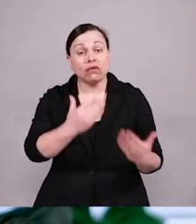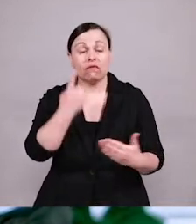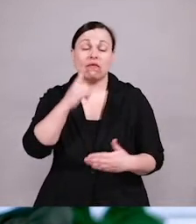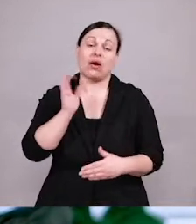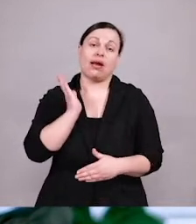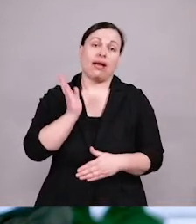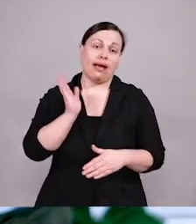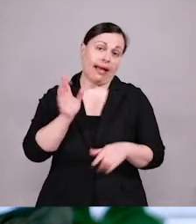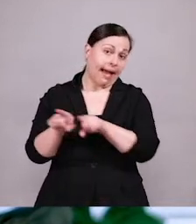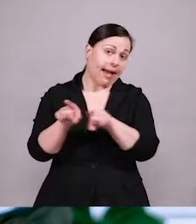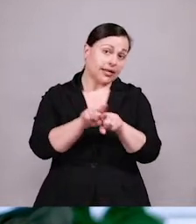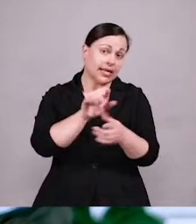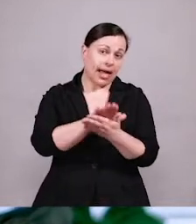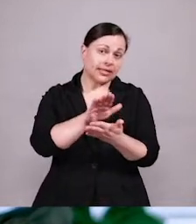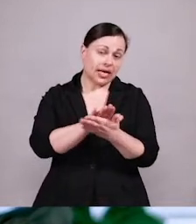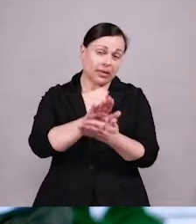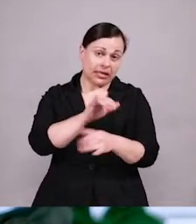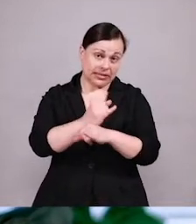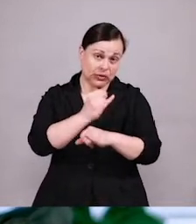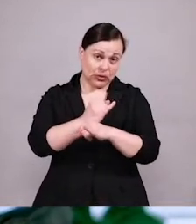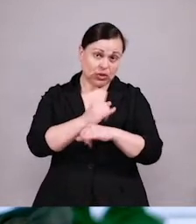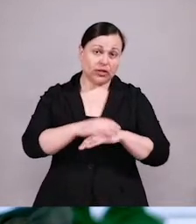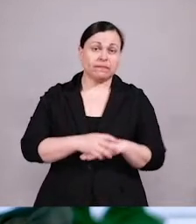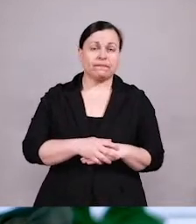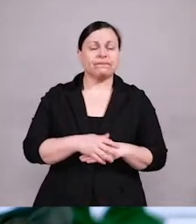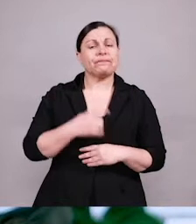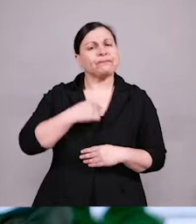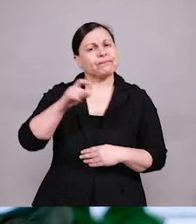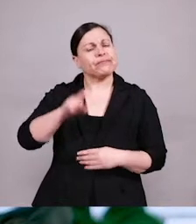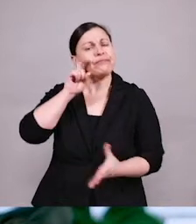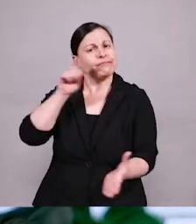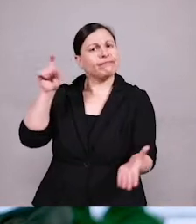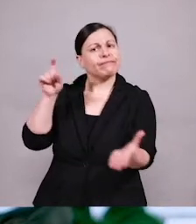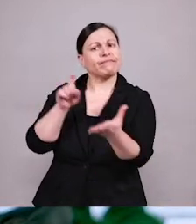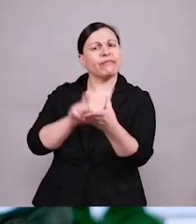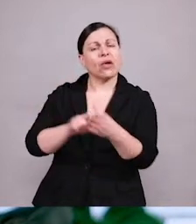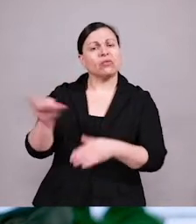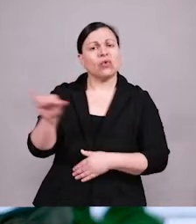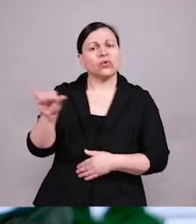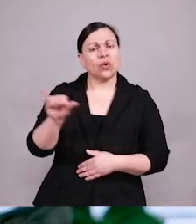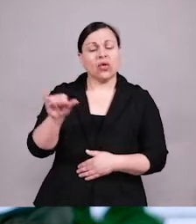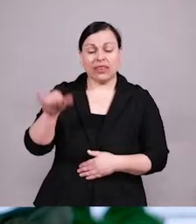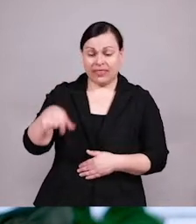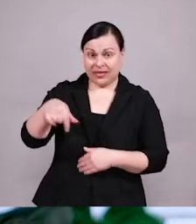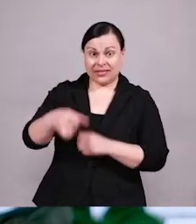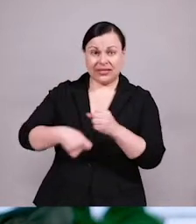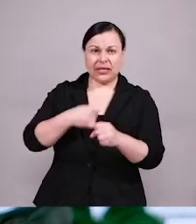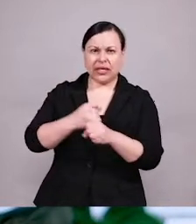I would be remiss if I did not acknowledge the fact that this year also served as a crucible for